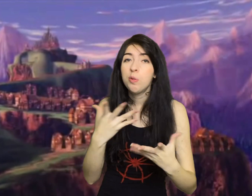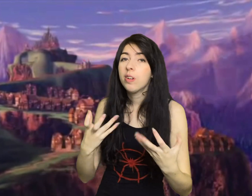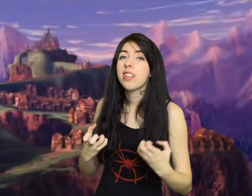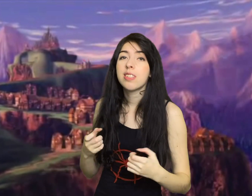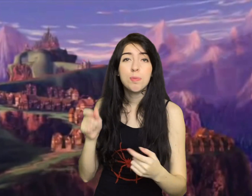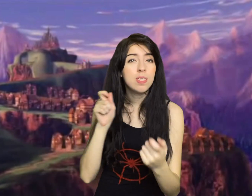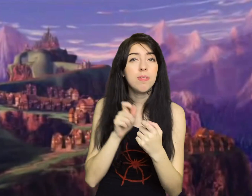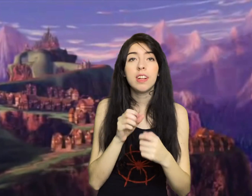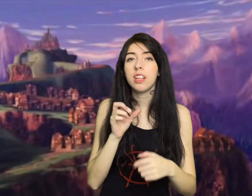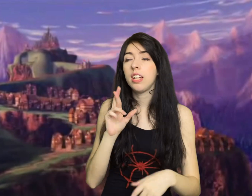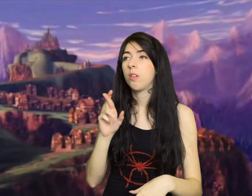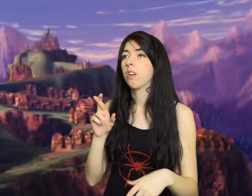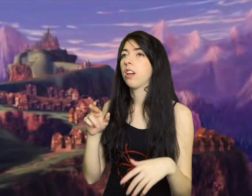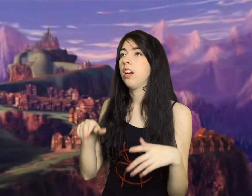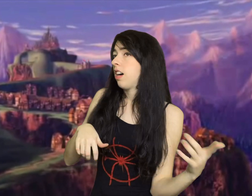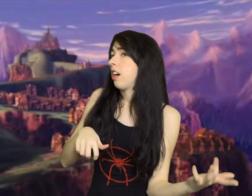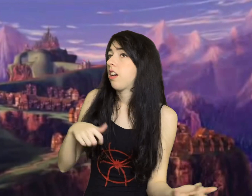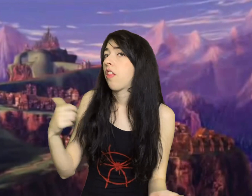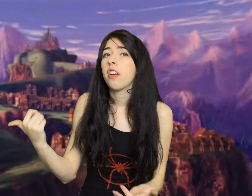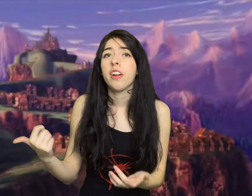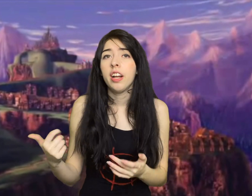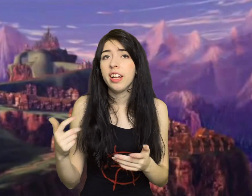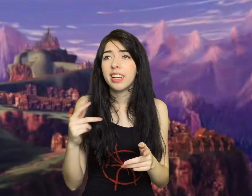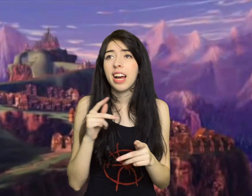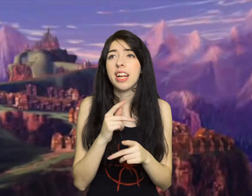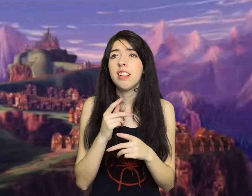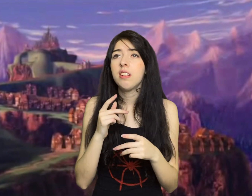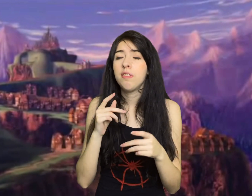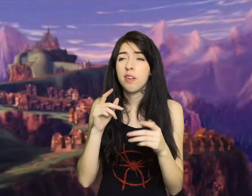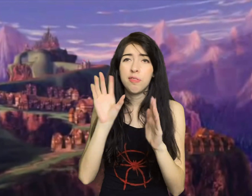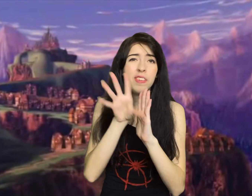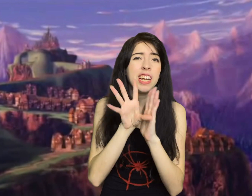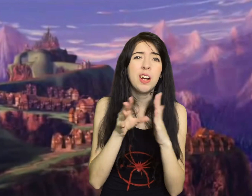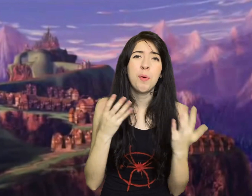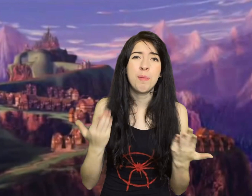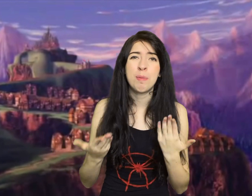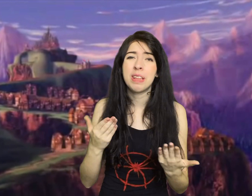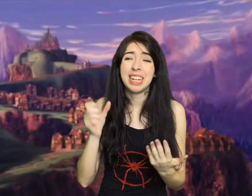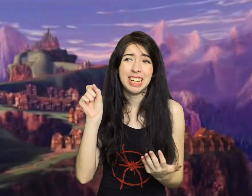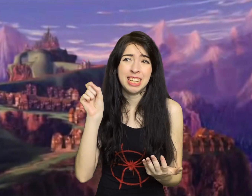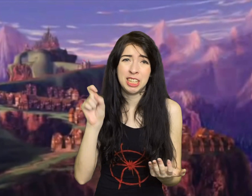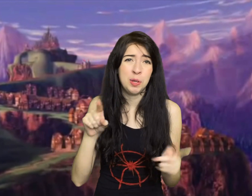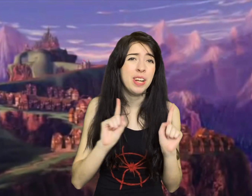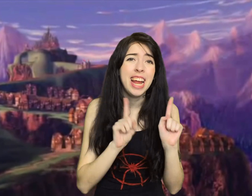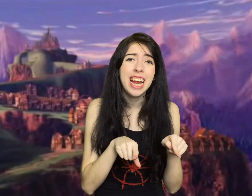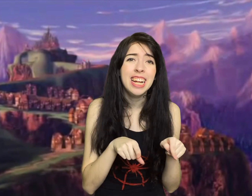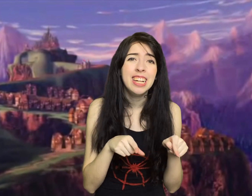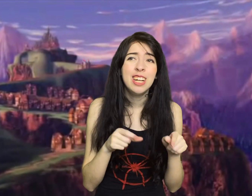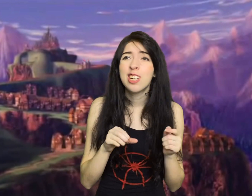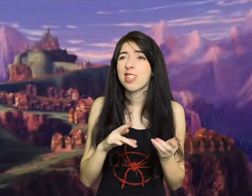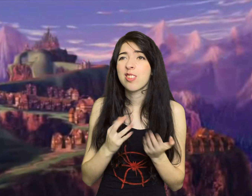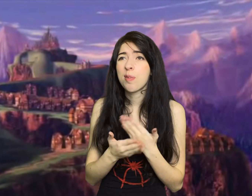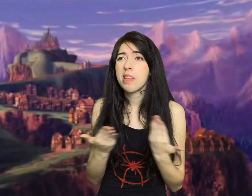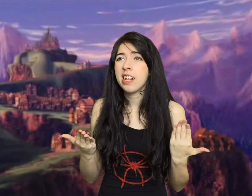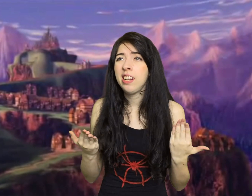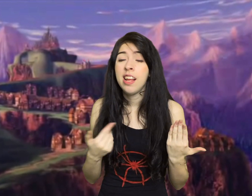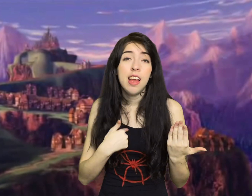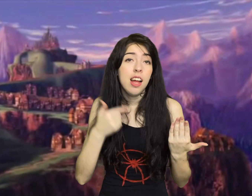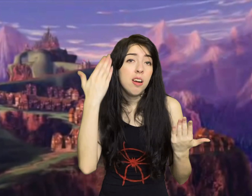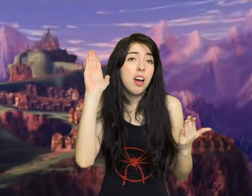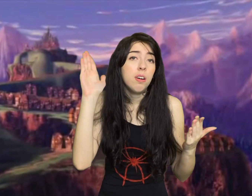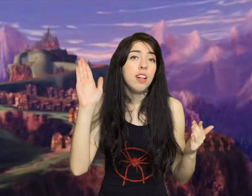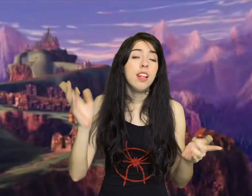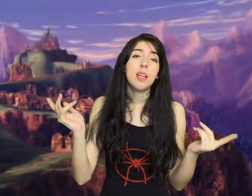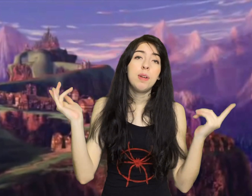want specifically or another kind of video maybe like a Q&A or something i don't know. let me know